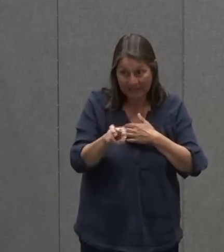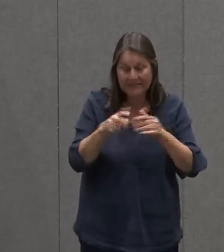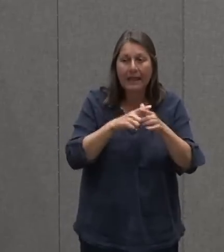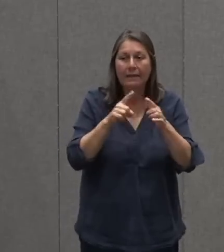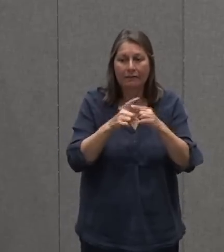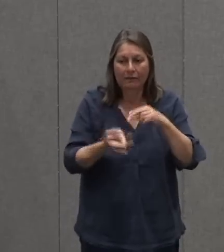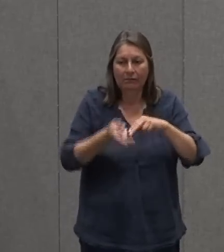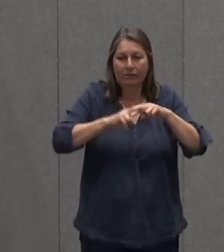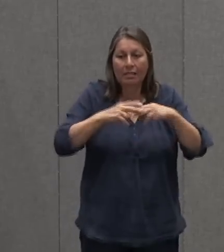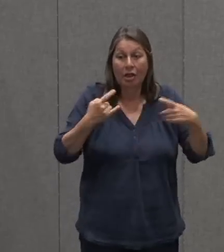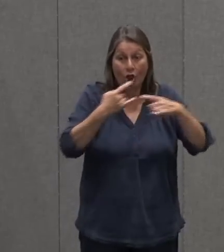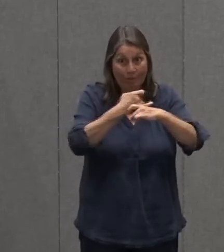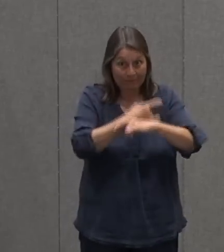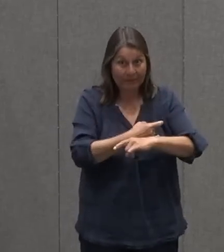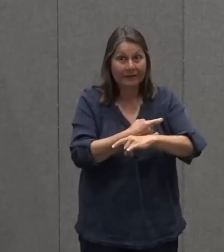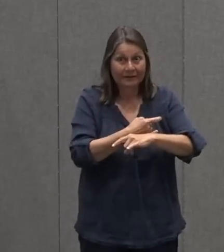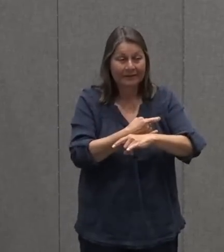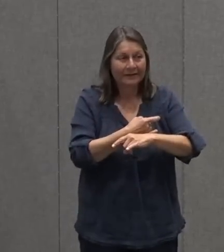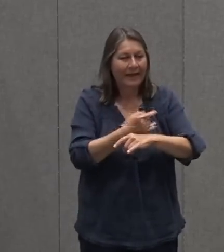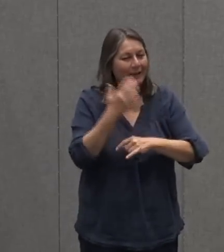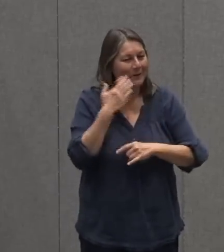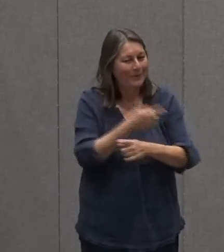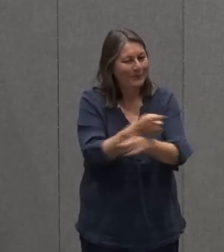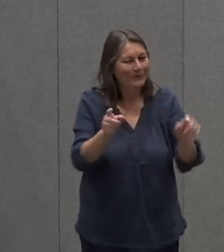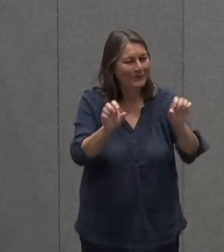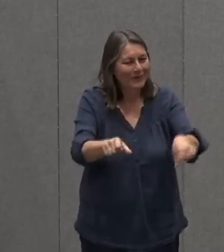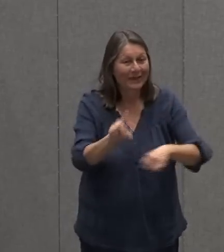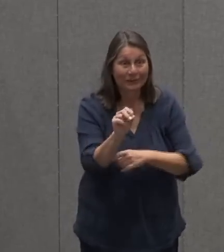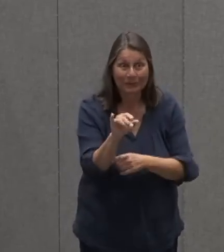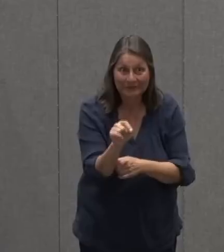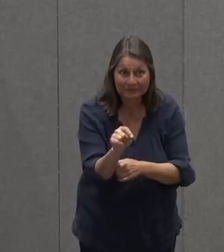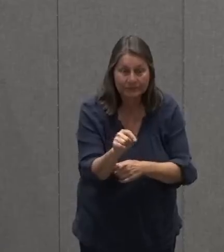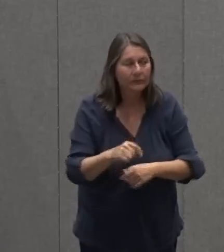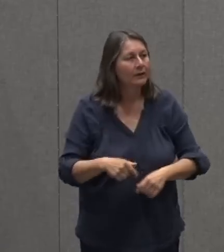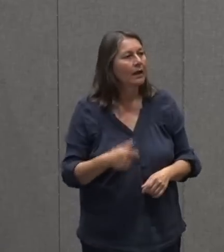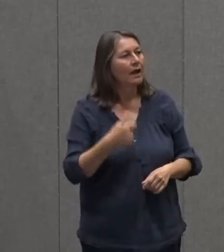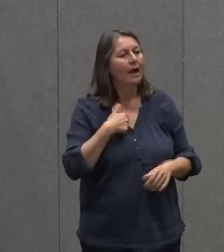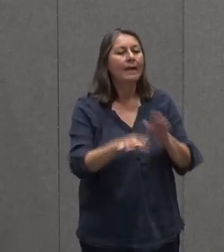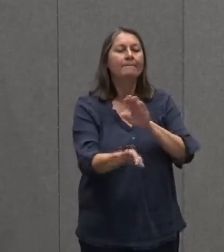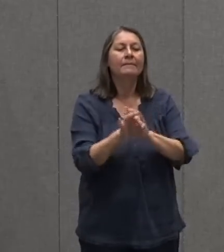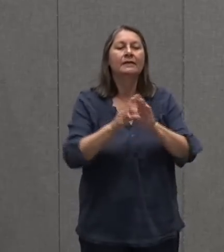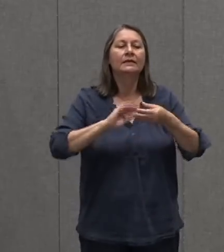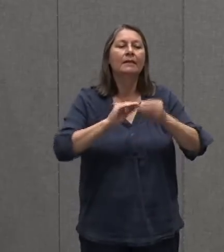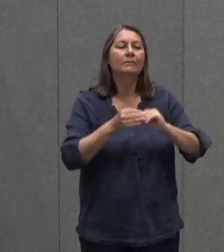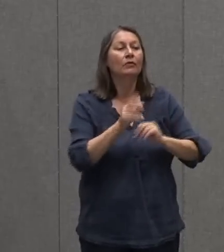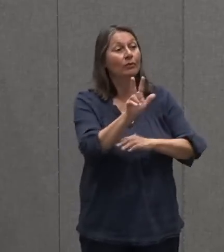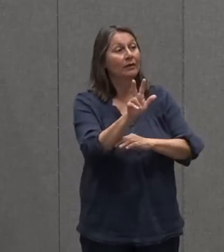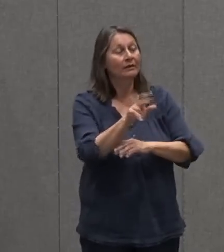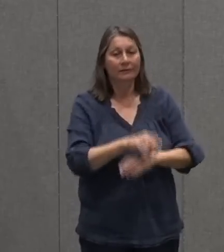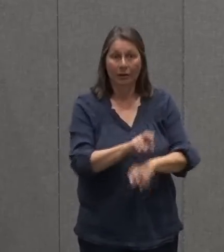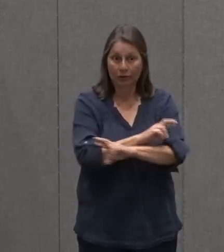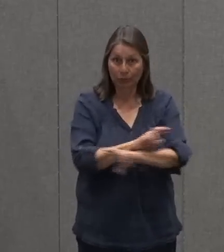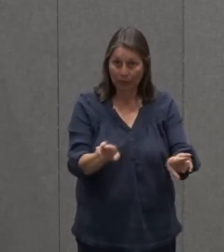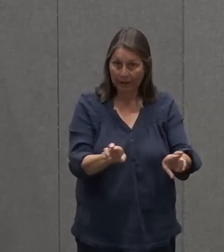'cause I know you guys can do this. Okay, so then I am going to do three. All right, so are you ready?